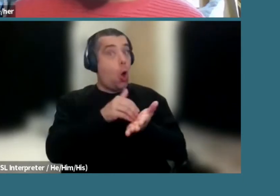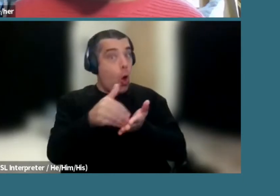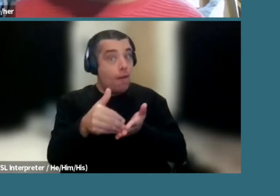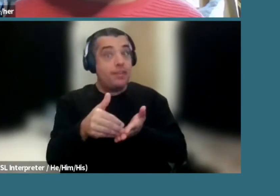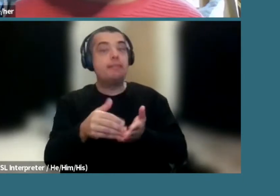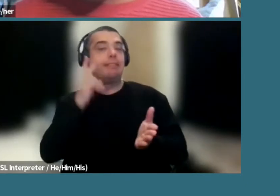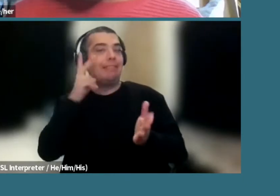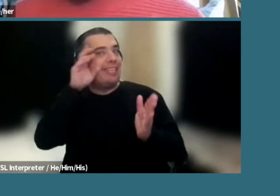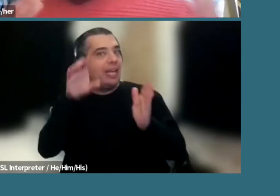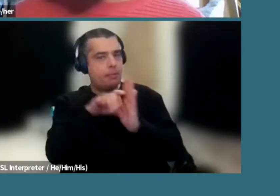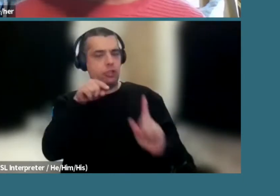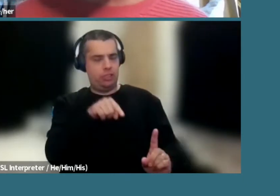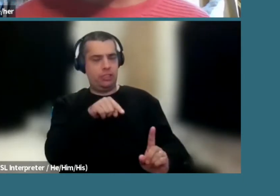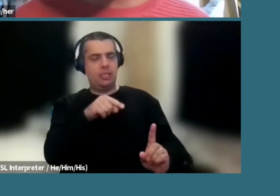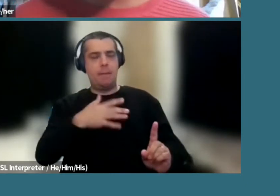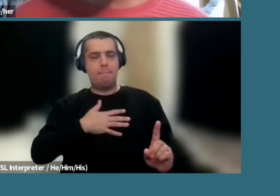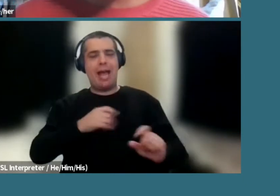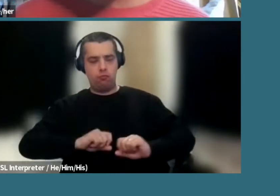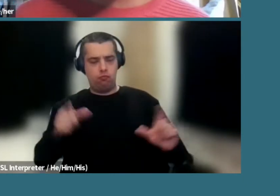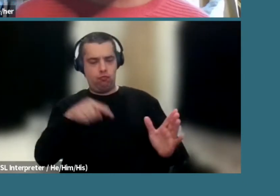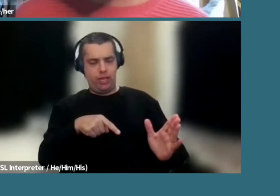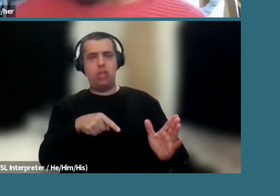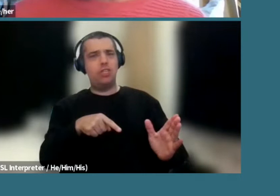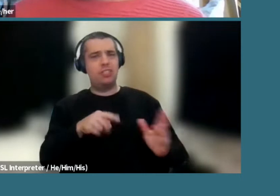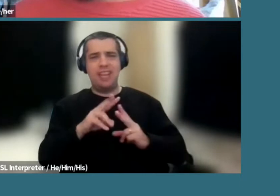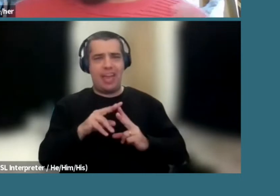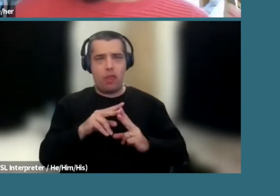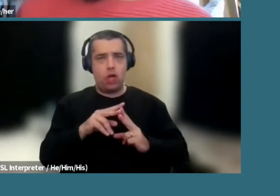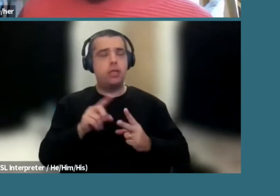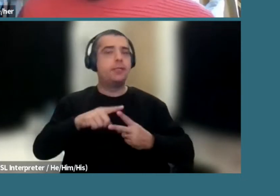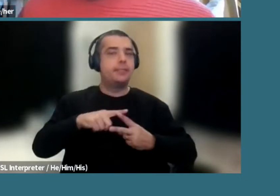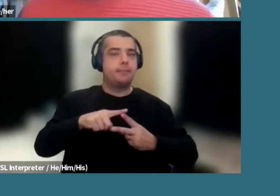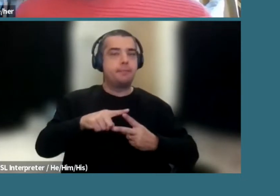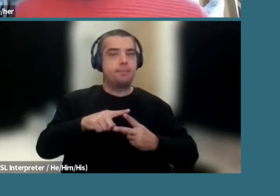with my screen reader and my screen reader will either do, say read to me,